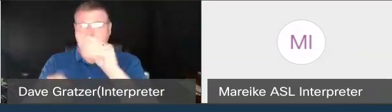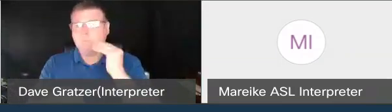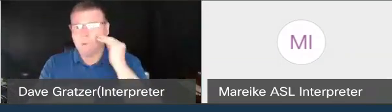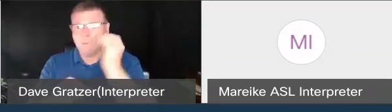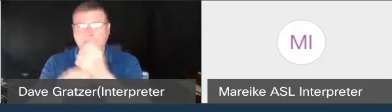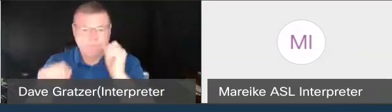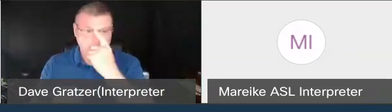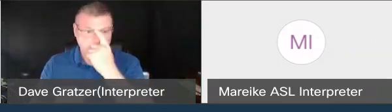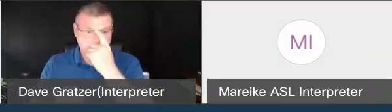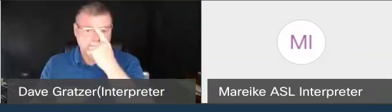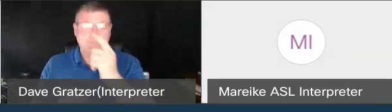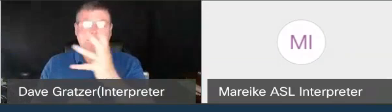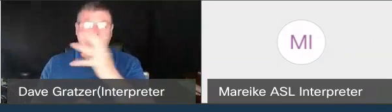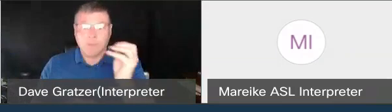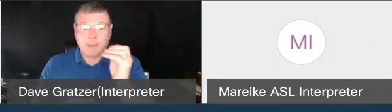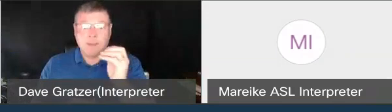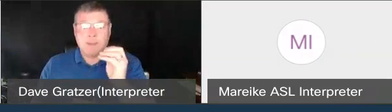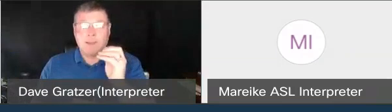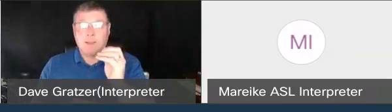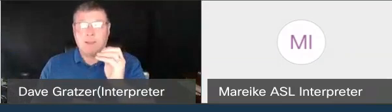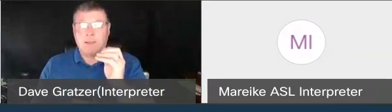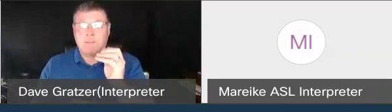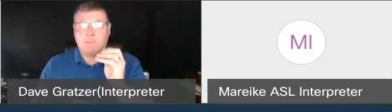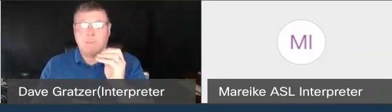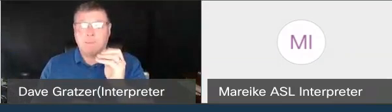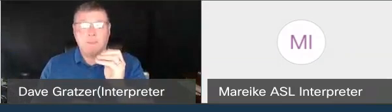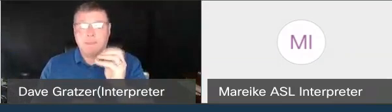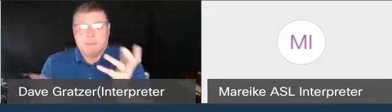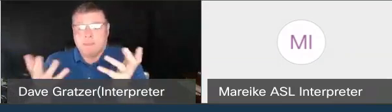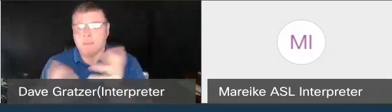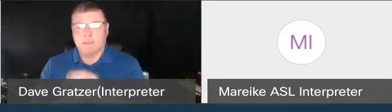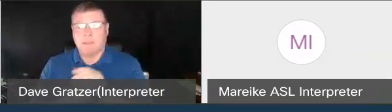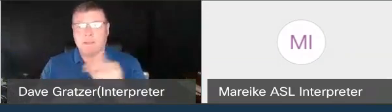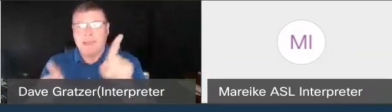And, uh, it doesn't-- we--as I might have mentioned,